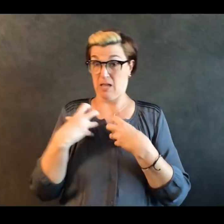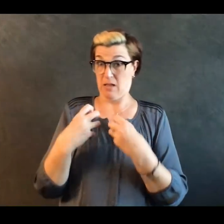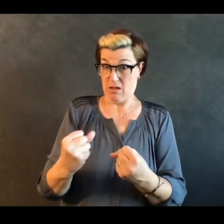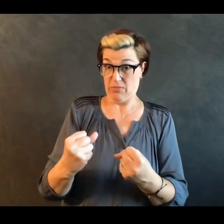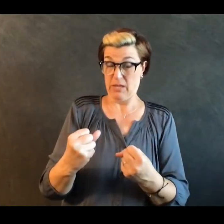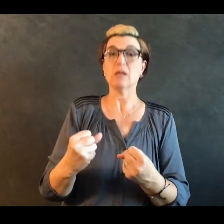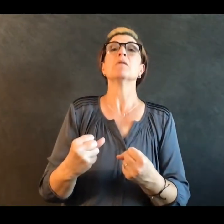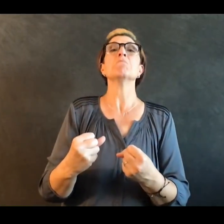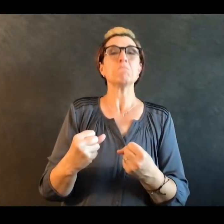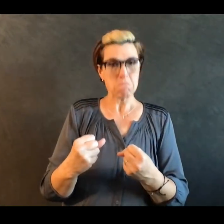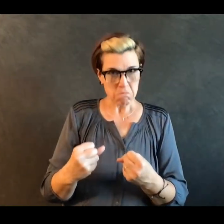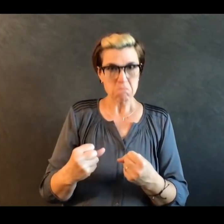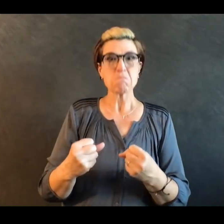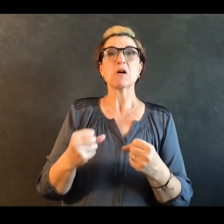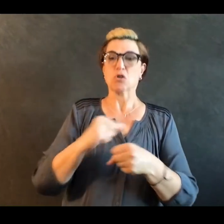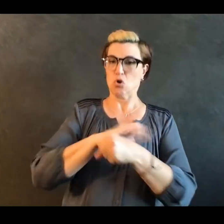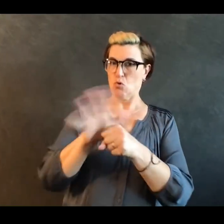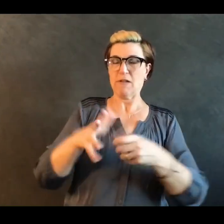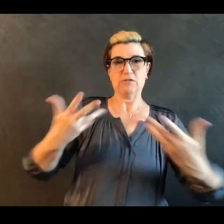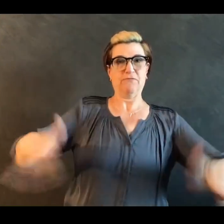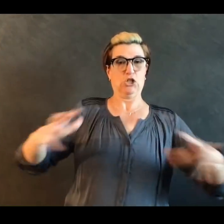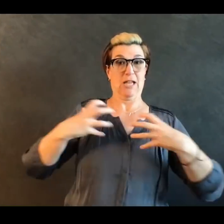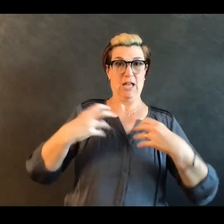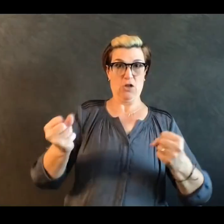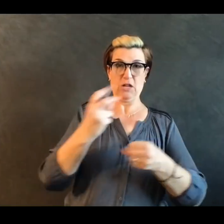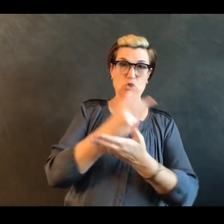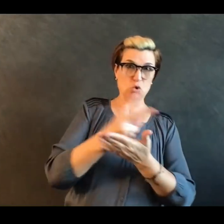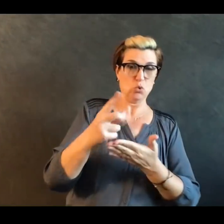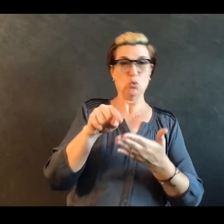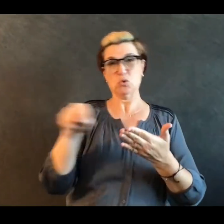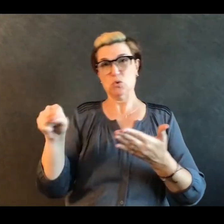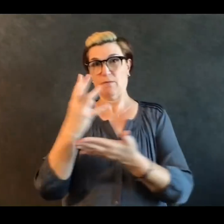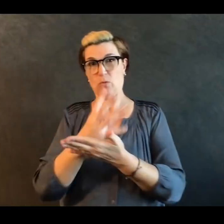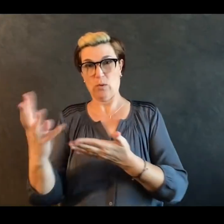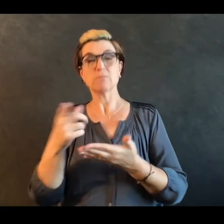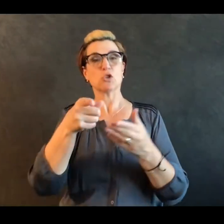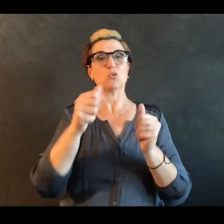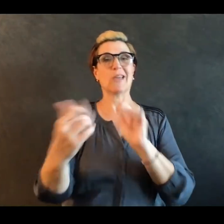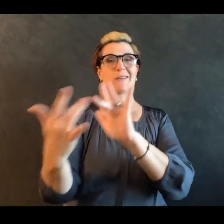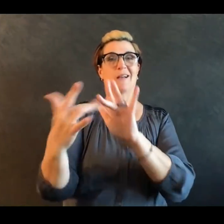and arrange to donate it's one more way that the American people can do their